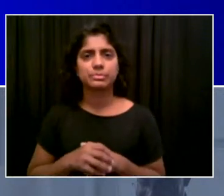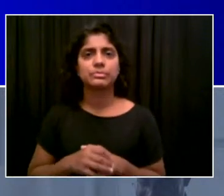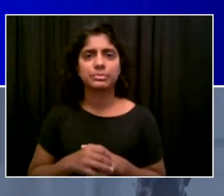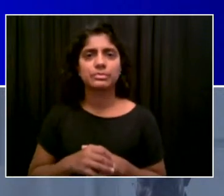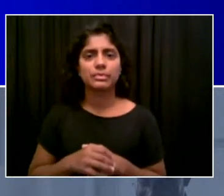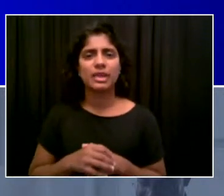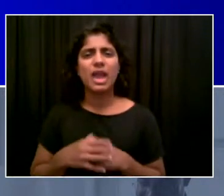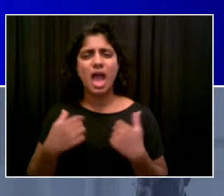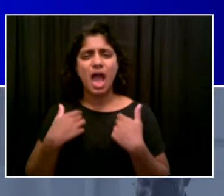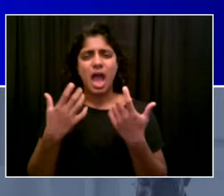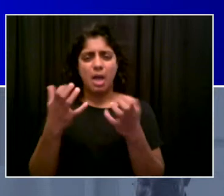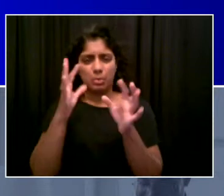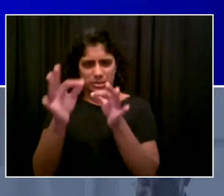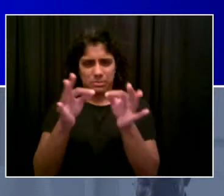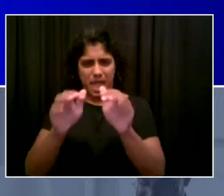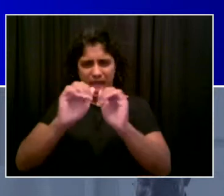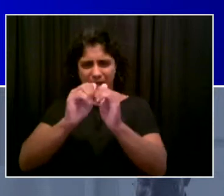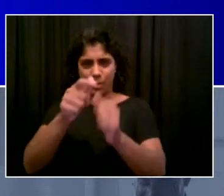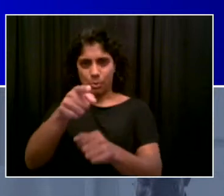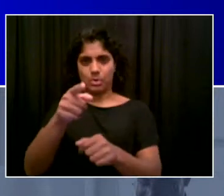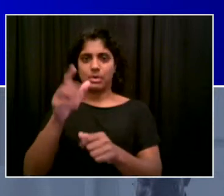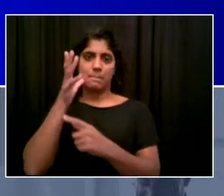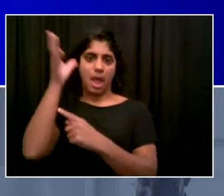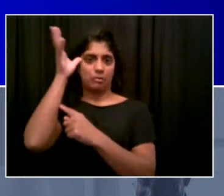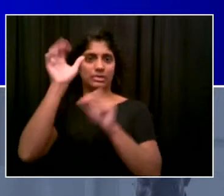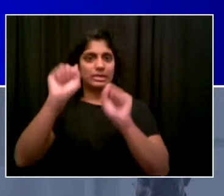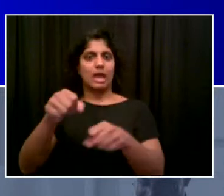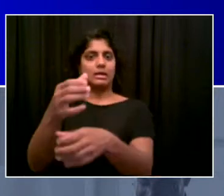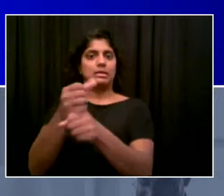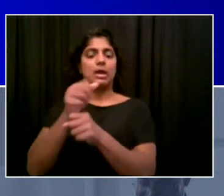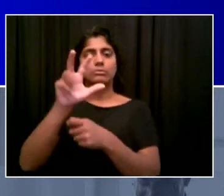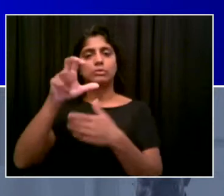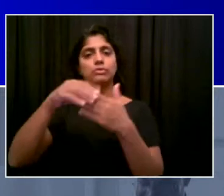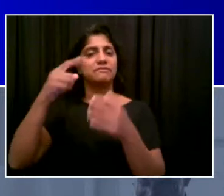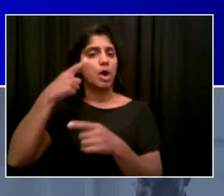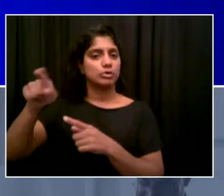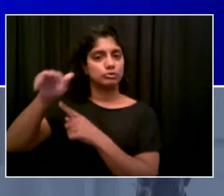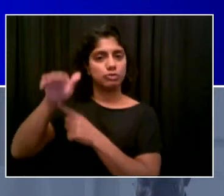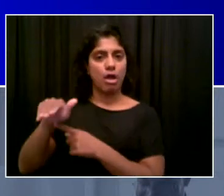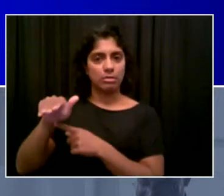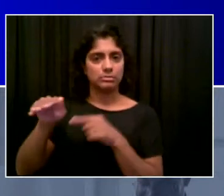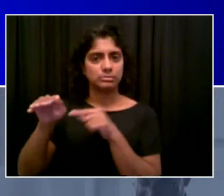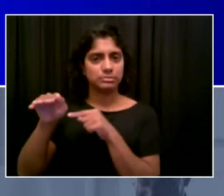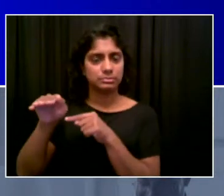GOING TO MAKE A HUGE DIFFERENCE. HERE'S THE DEAL, IF YOU FILED